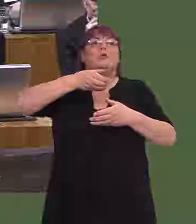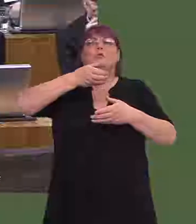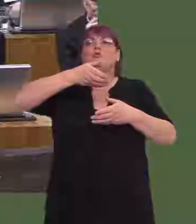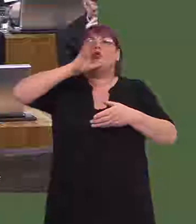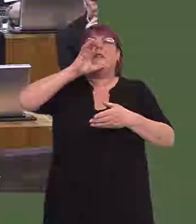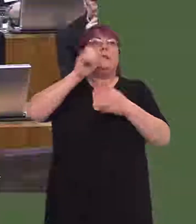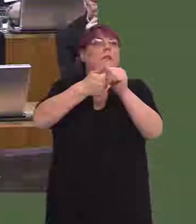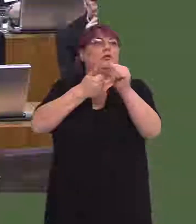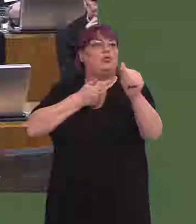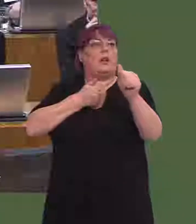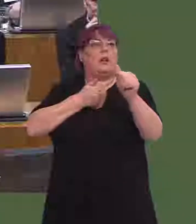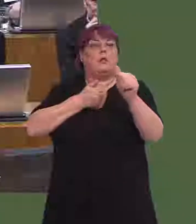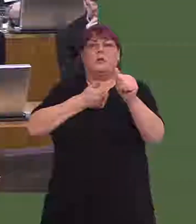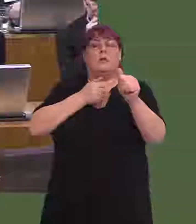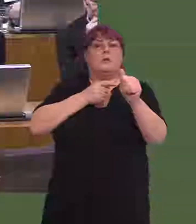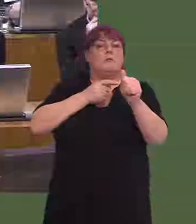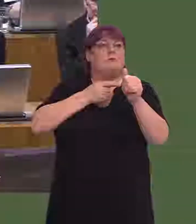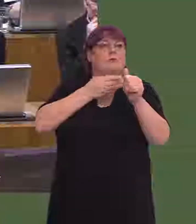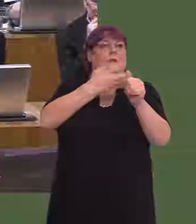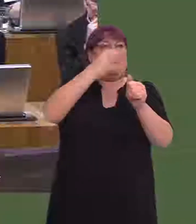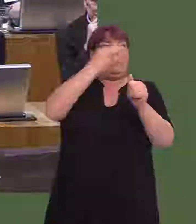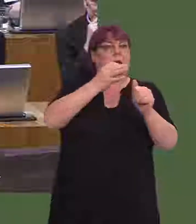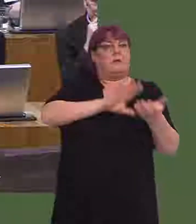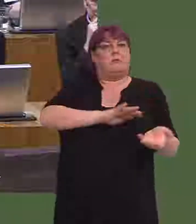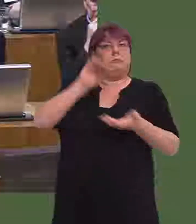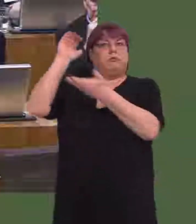are exported to the European single marketówill be protected.